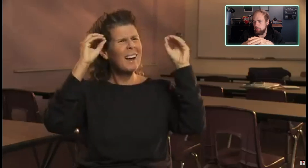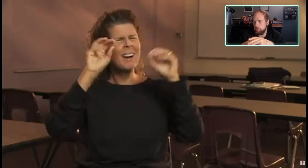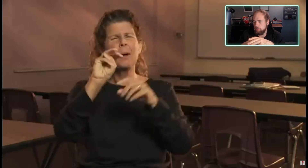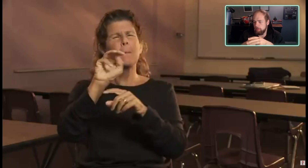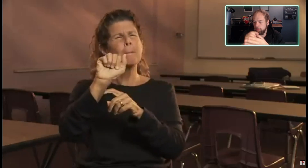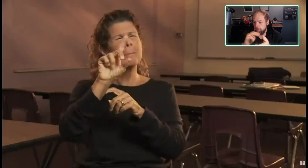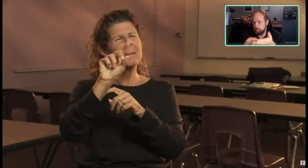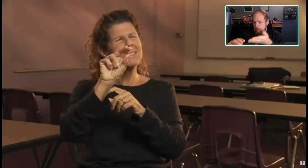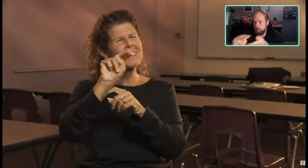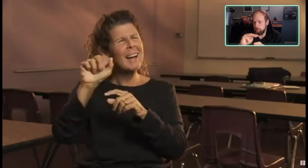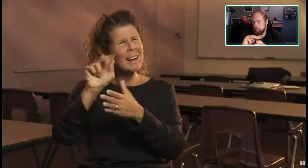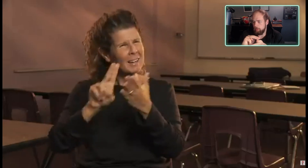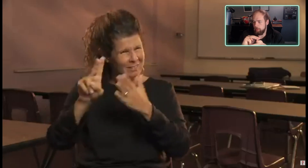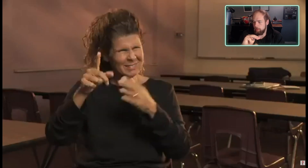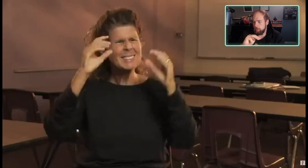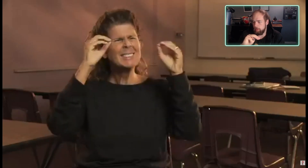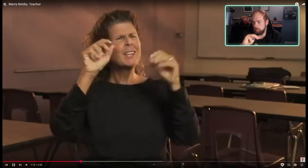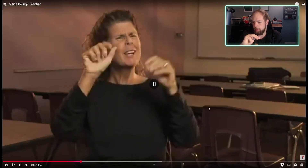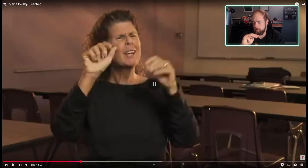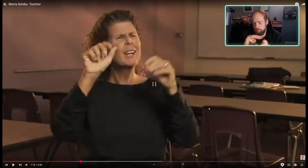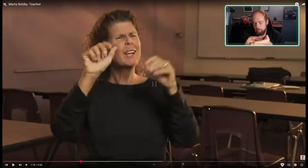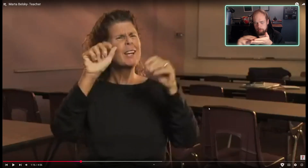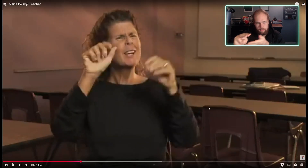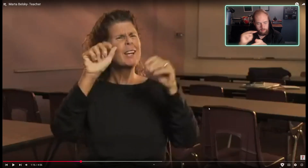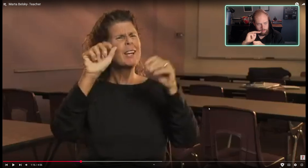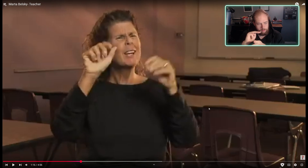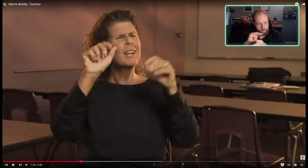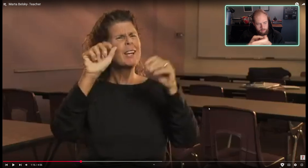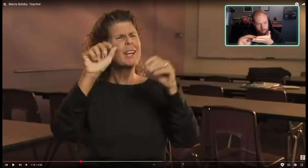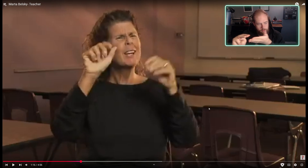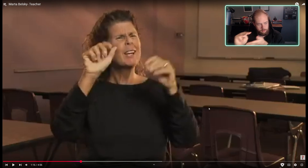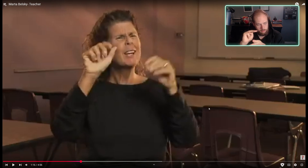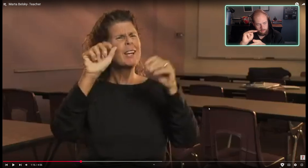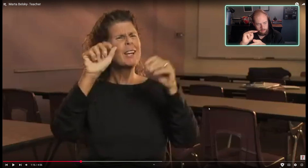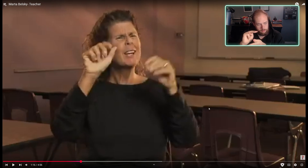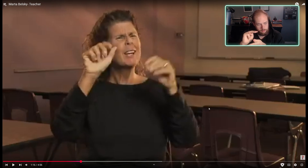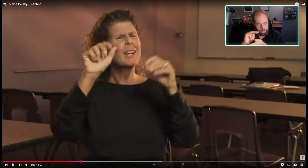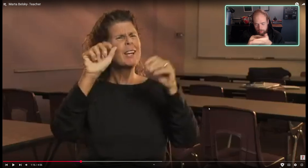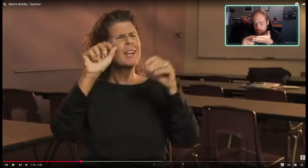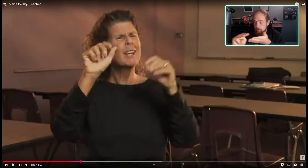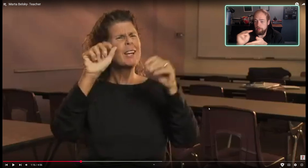worked I don't know